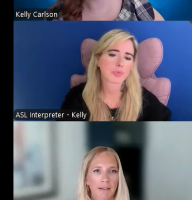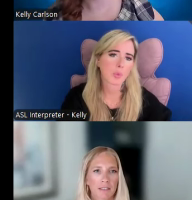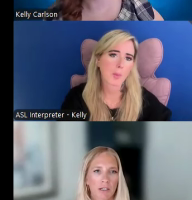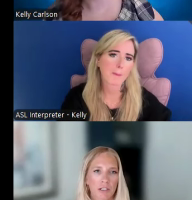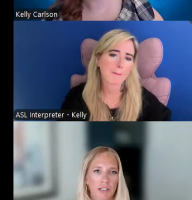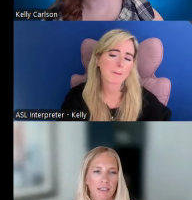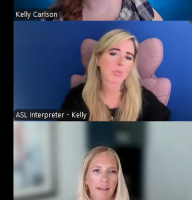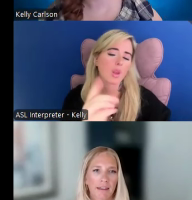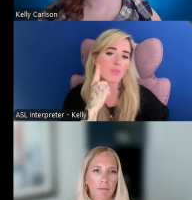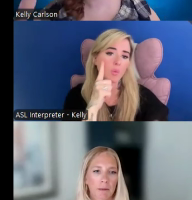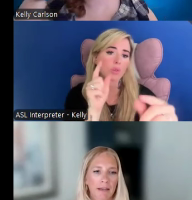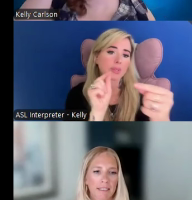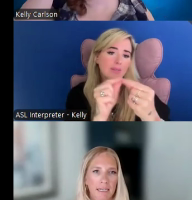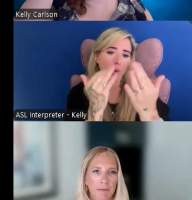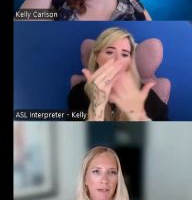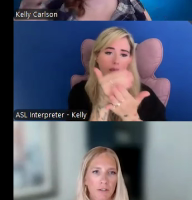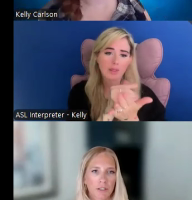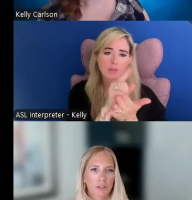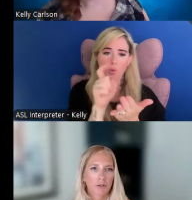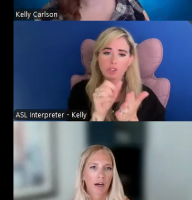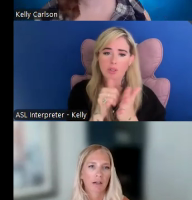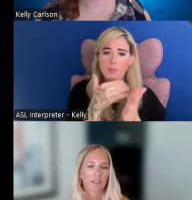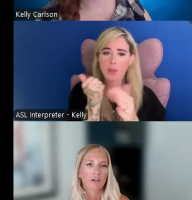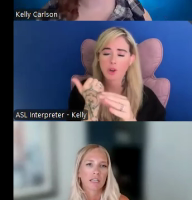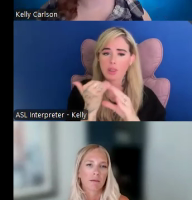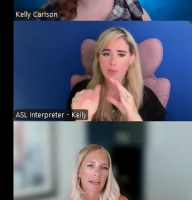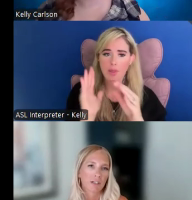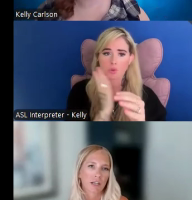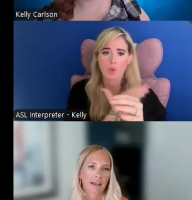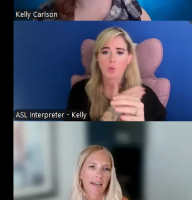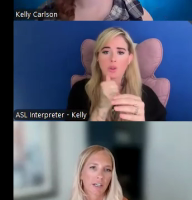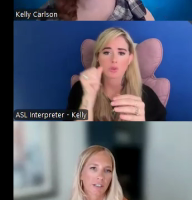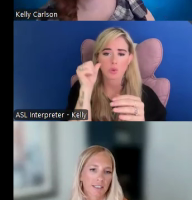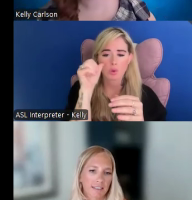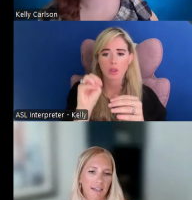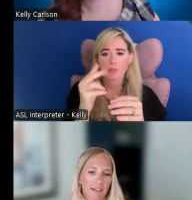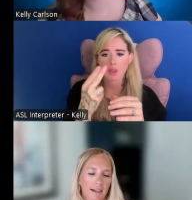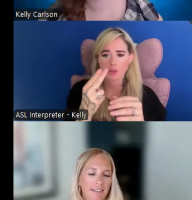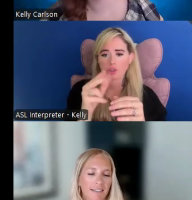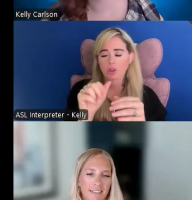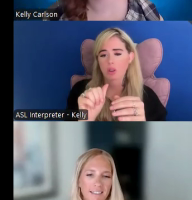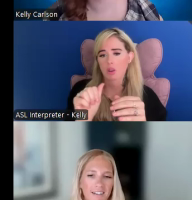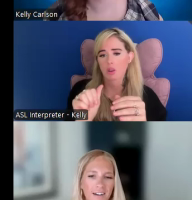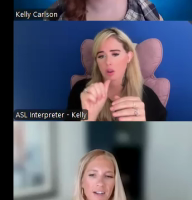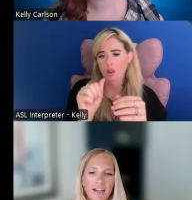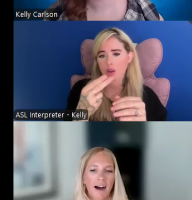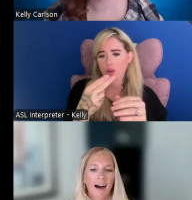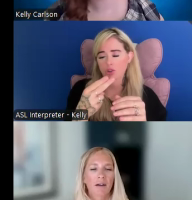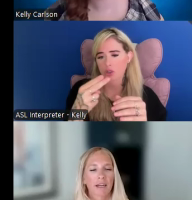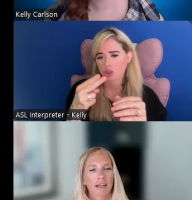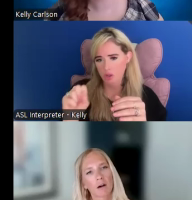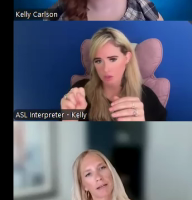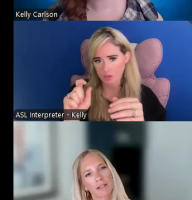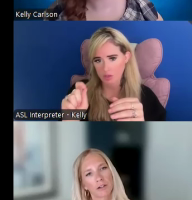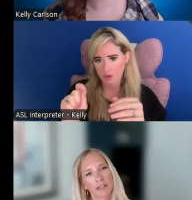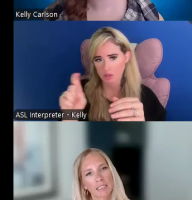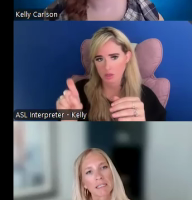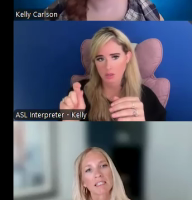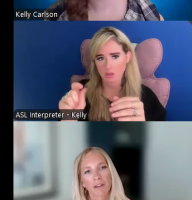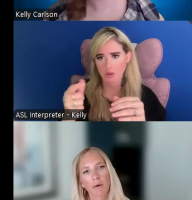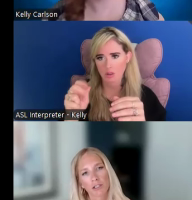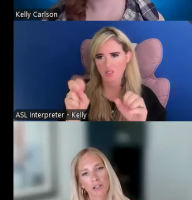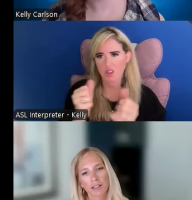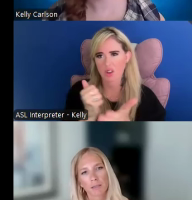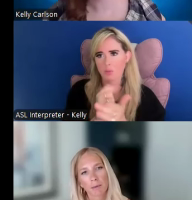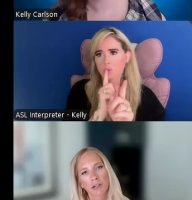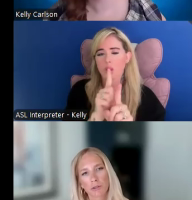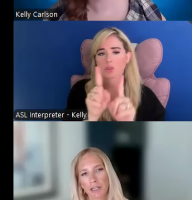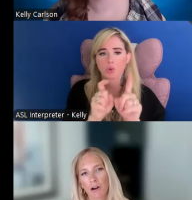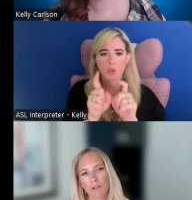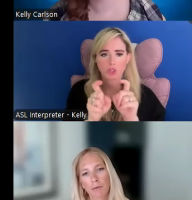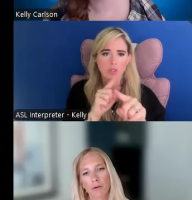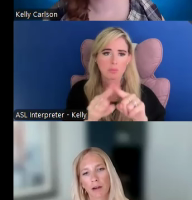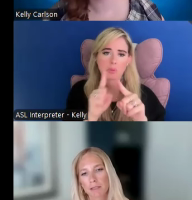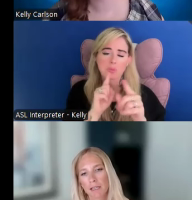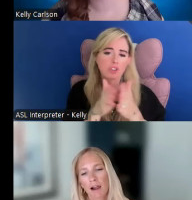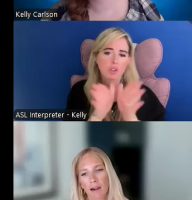I think for specific program wait list questions, again, that would be best emailed to our adult&MH@hhs.texas.gov, and we can help answer any specific questions.